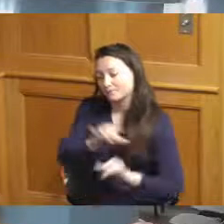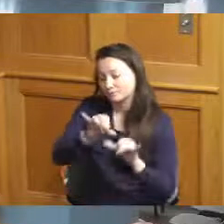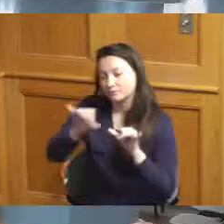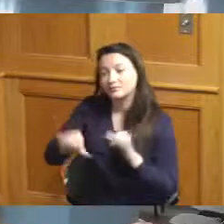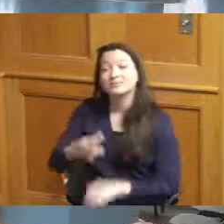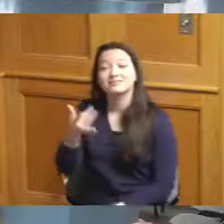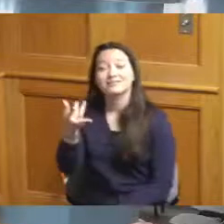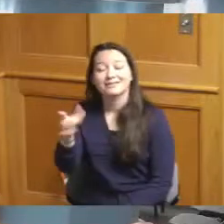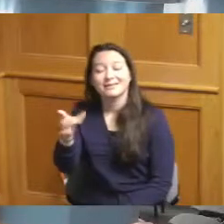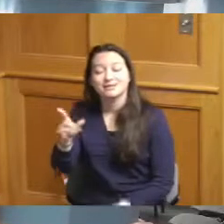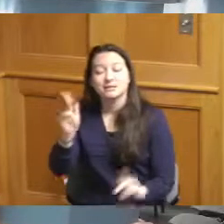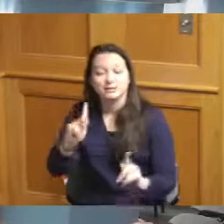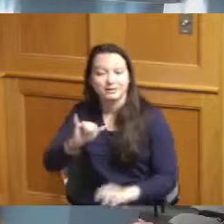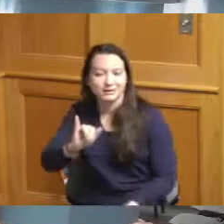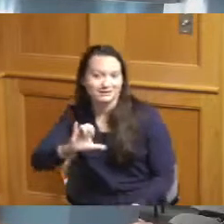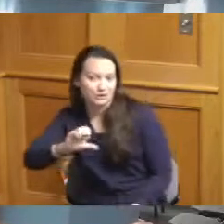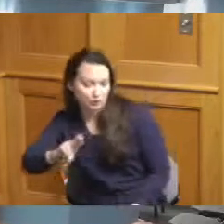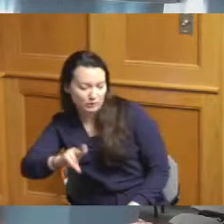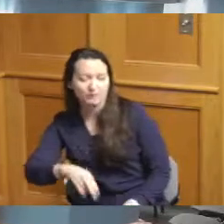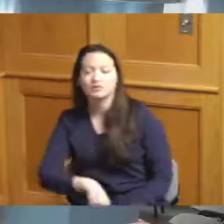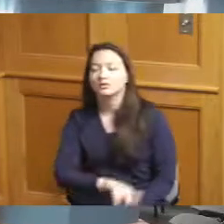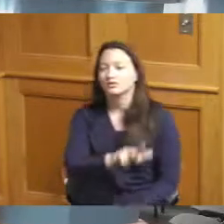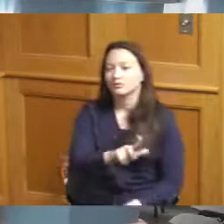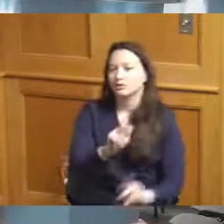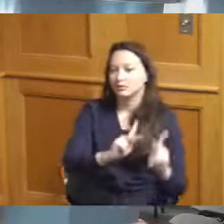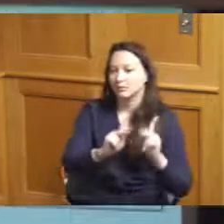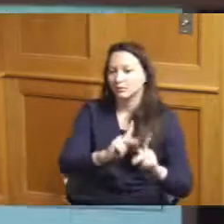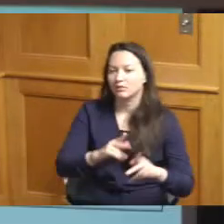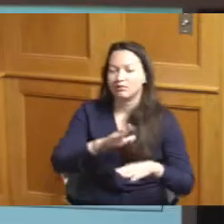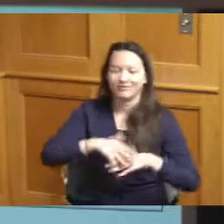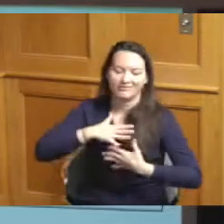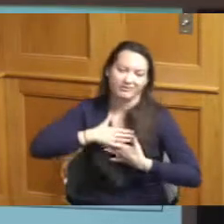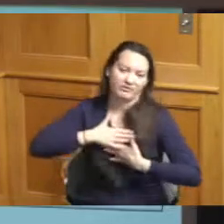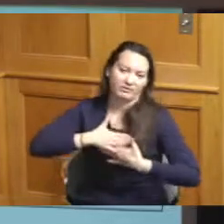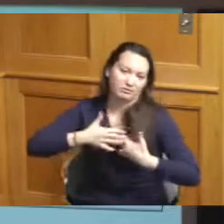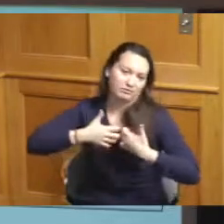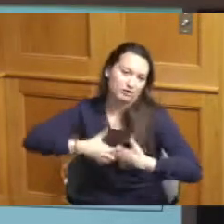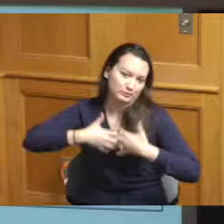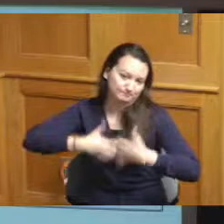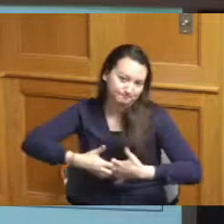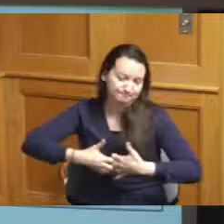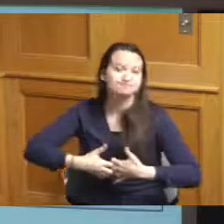individuals within the ICU and three individuals on ventilators so that's that's good news as well